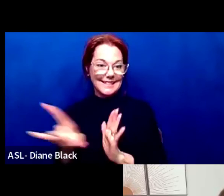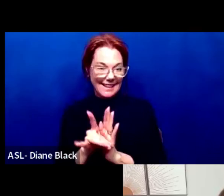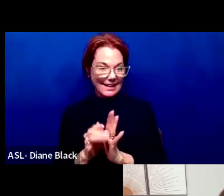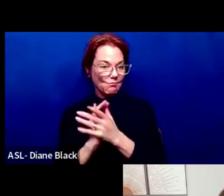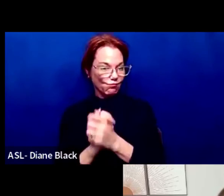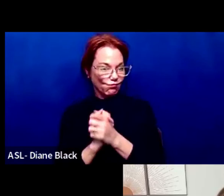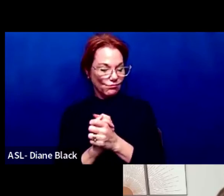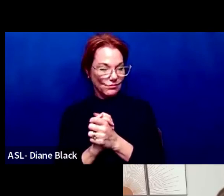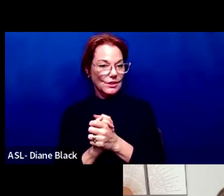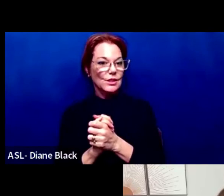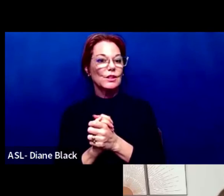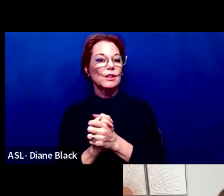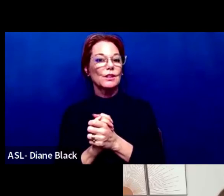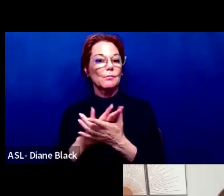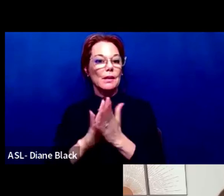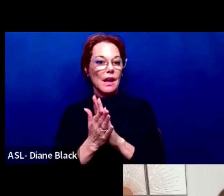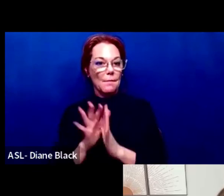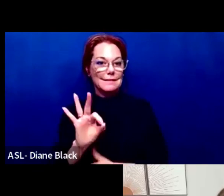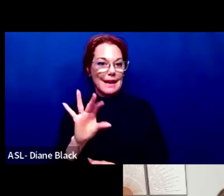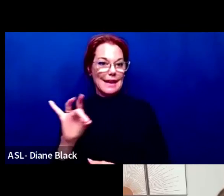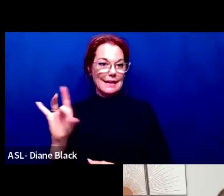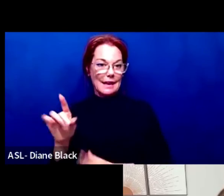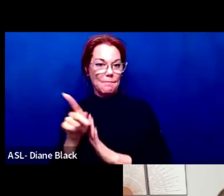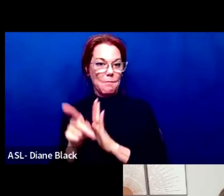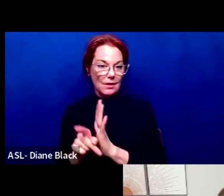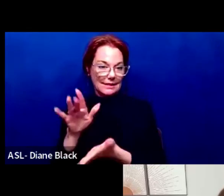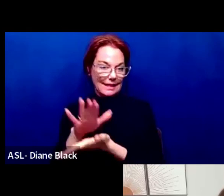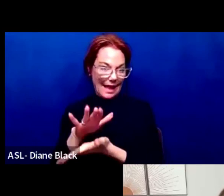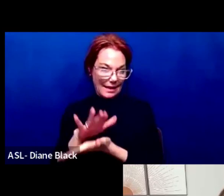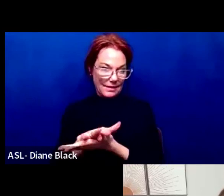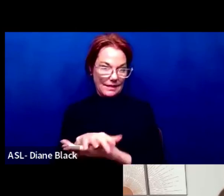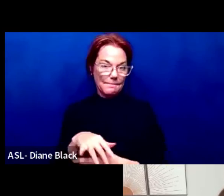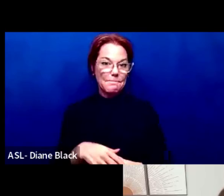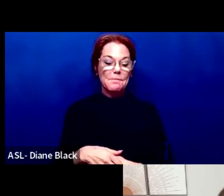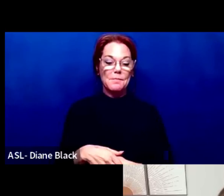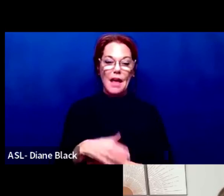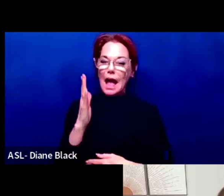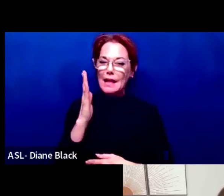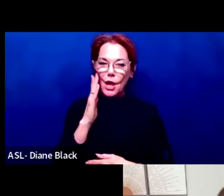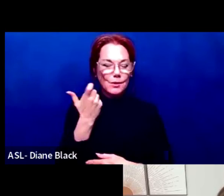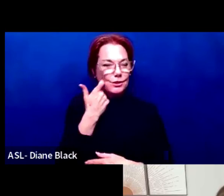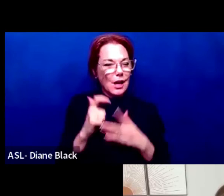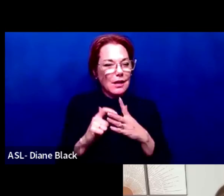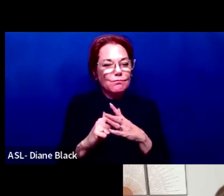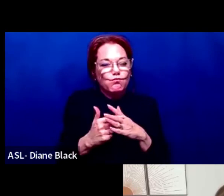the 988 Policy Academy. And I know that is in the very infancy stages, states were just alerted